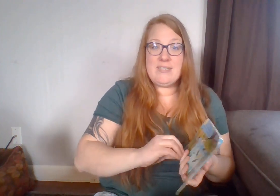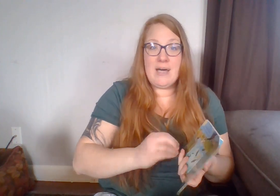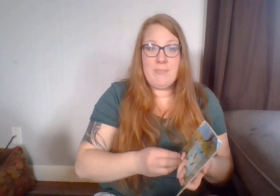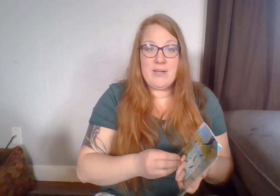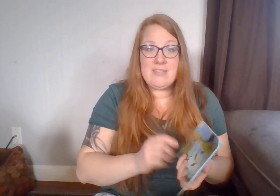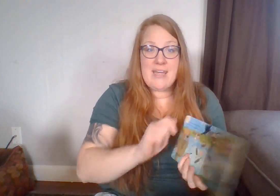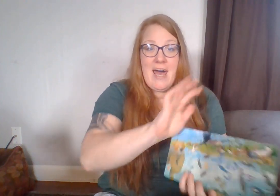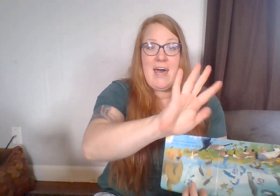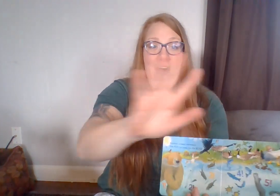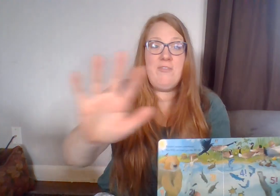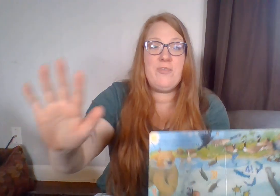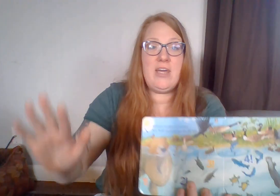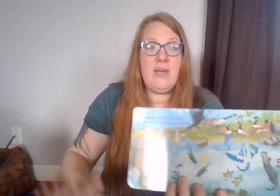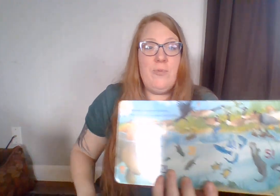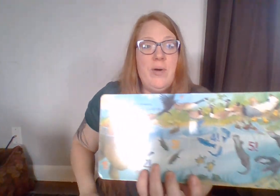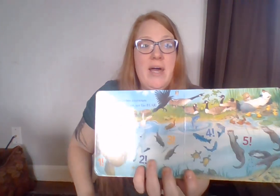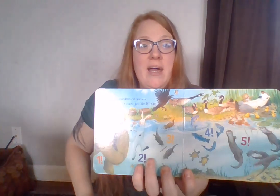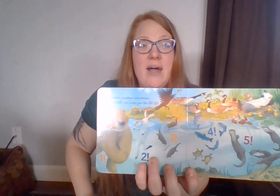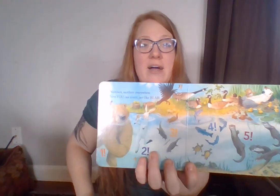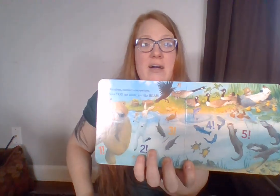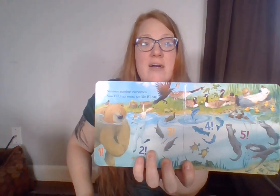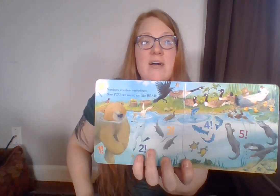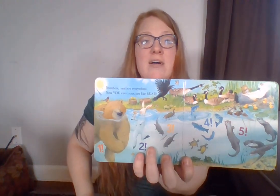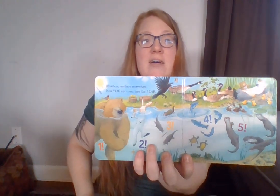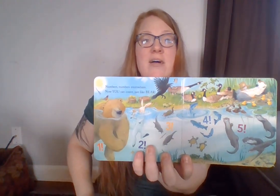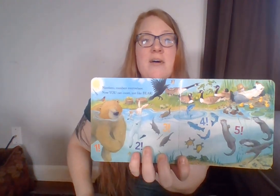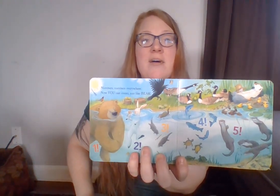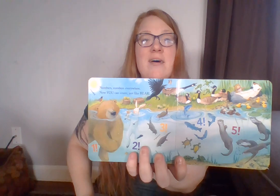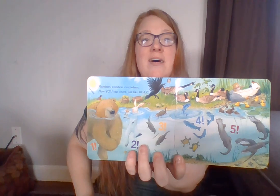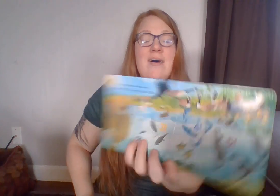numbers, everywhere!